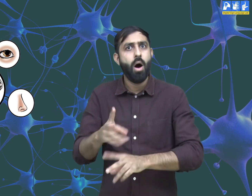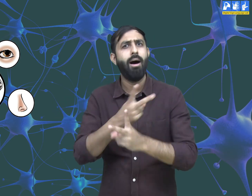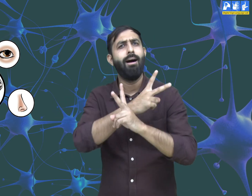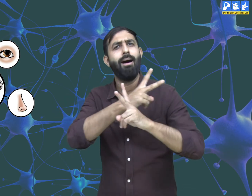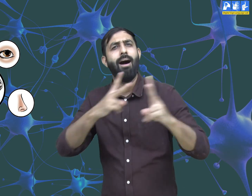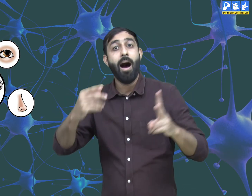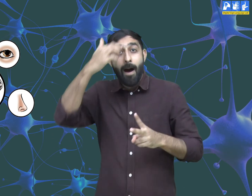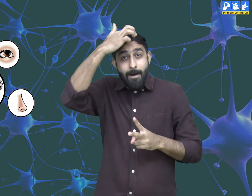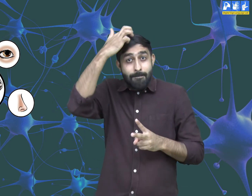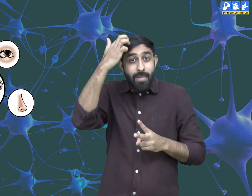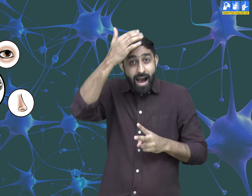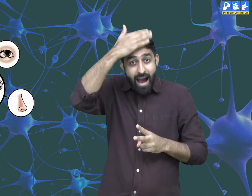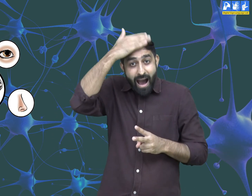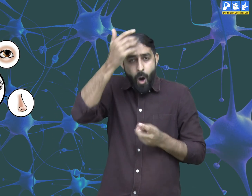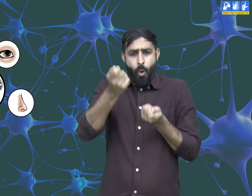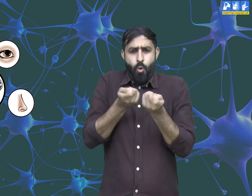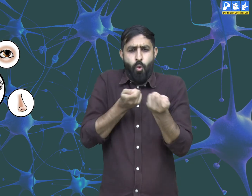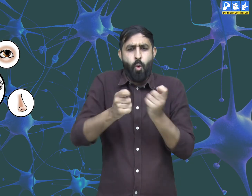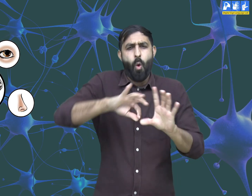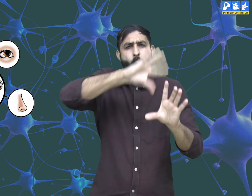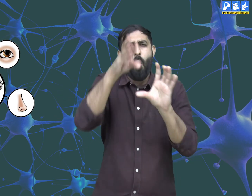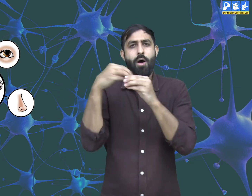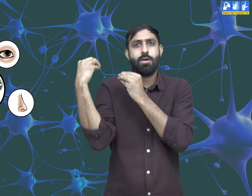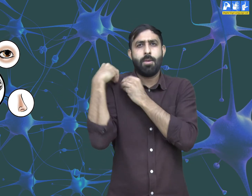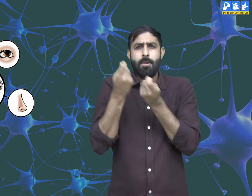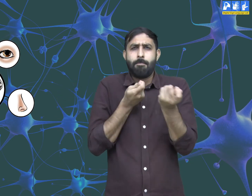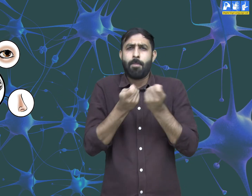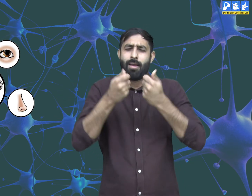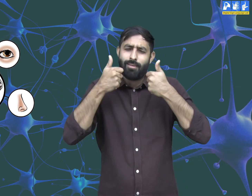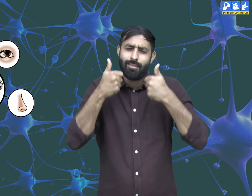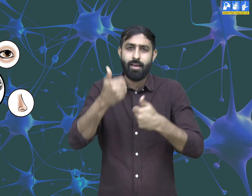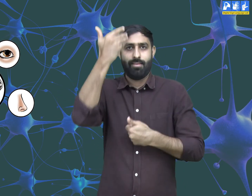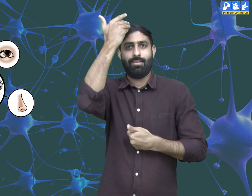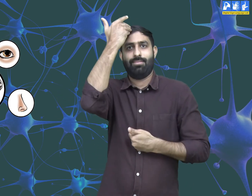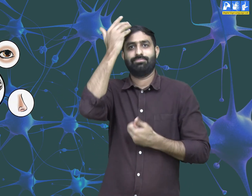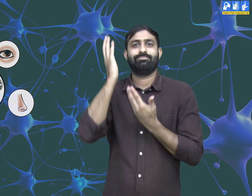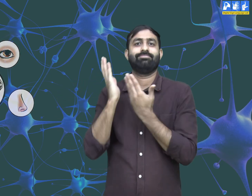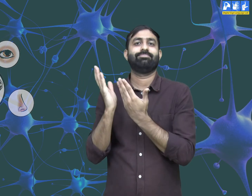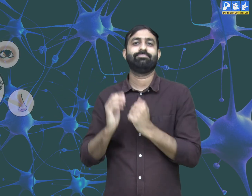Our brain does all these activities and for this a very strong control and coordination is needed.